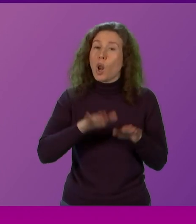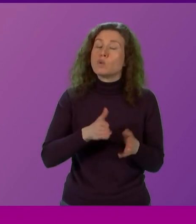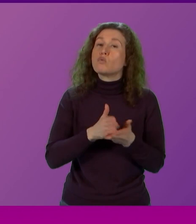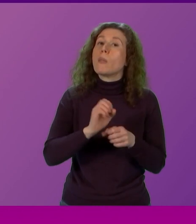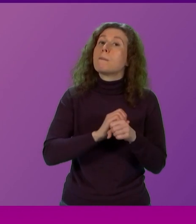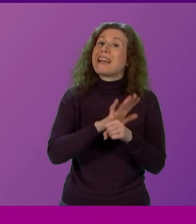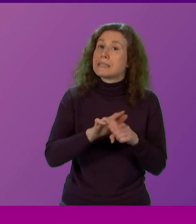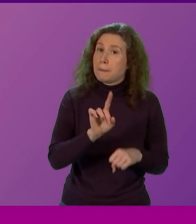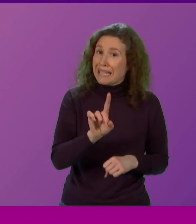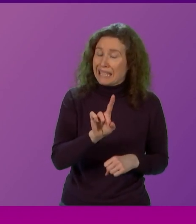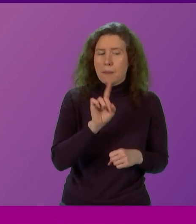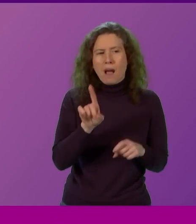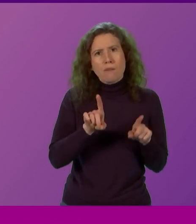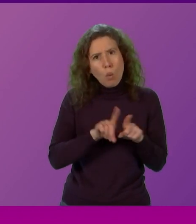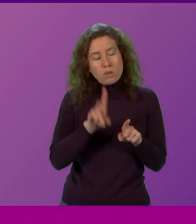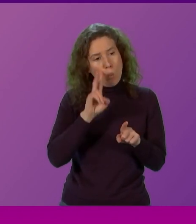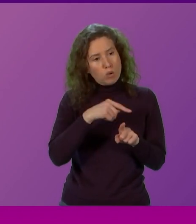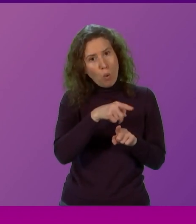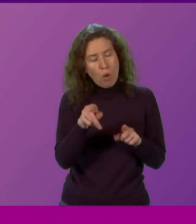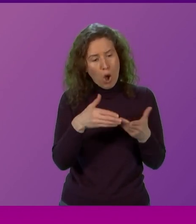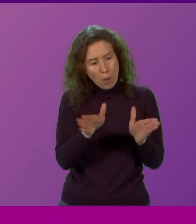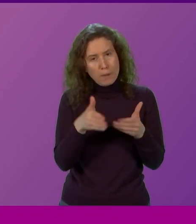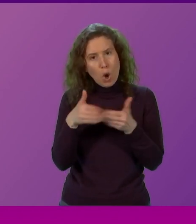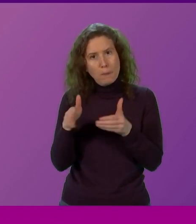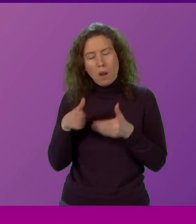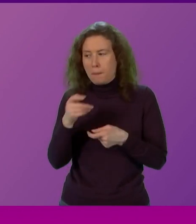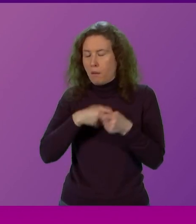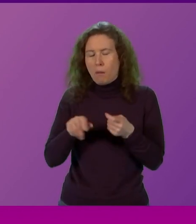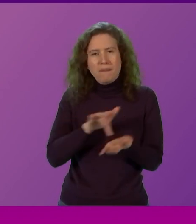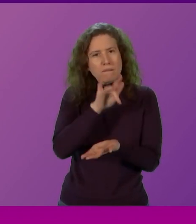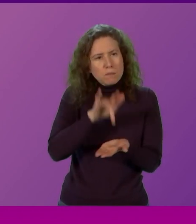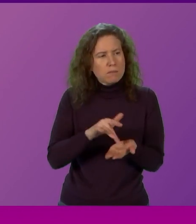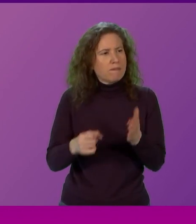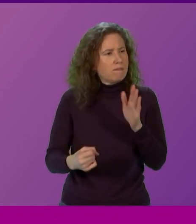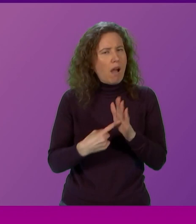but I have watched them reopen and become vital parts of local communities.